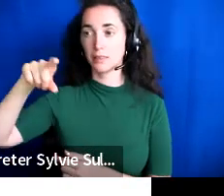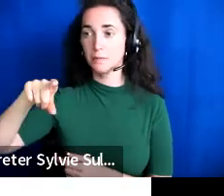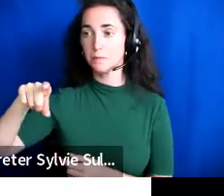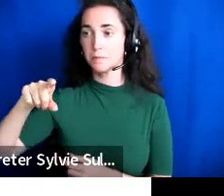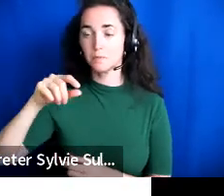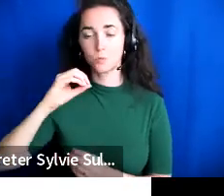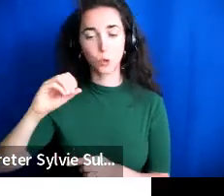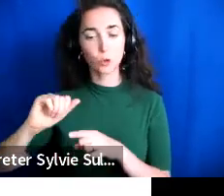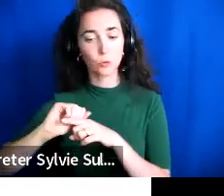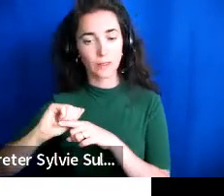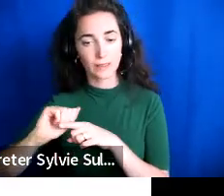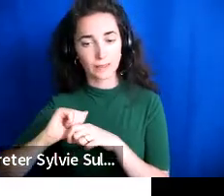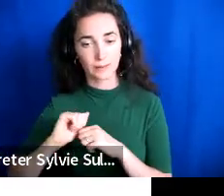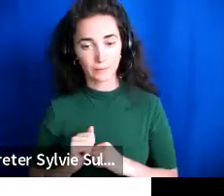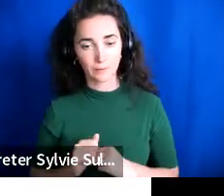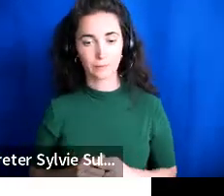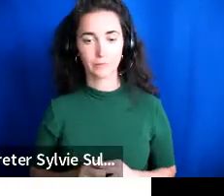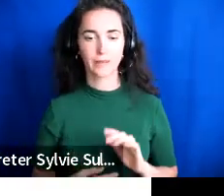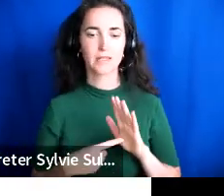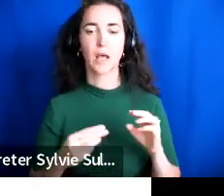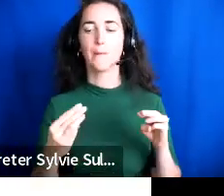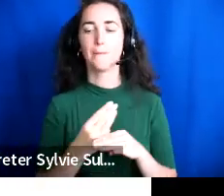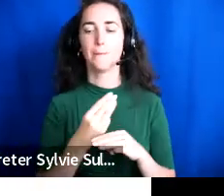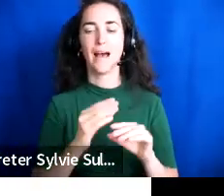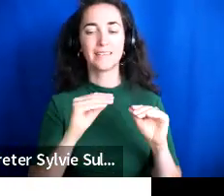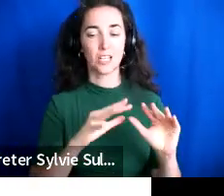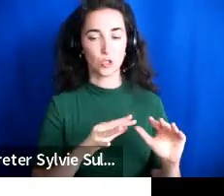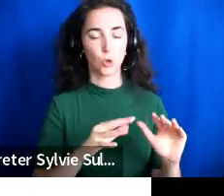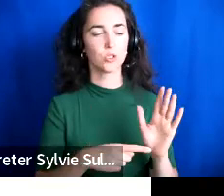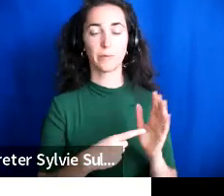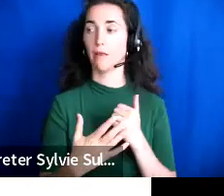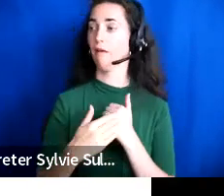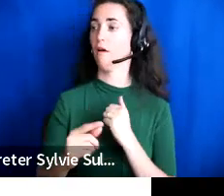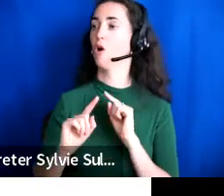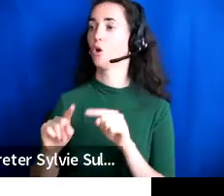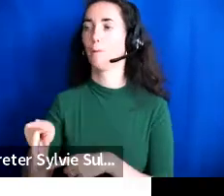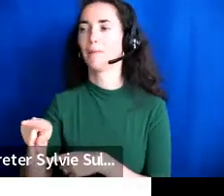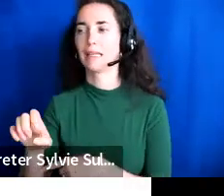For example, Teacher: teaching pe in high schools or P teaching chemistry.